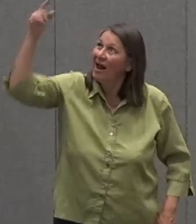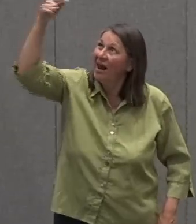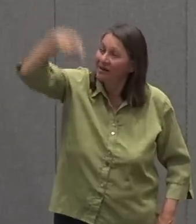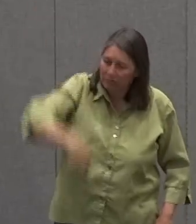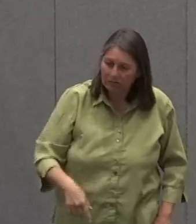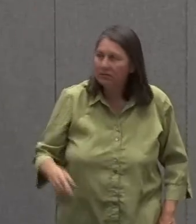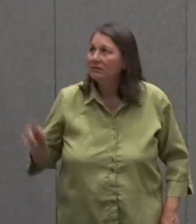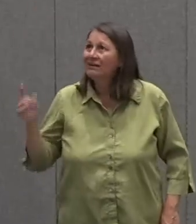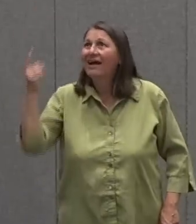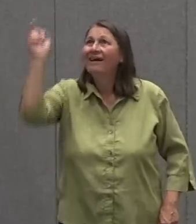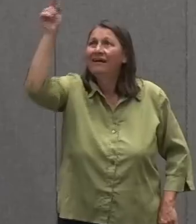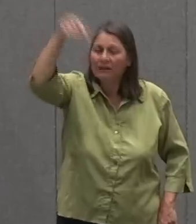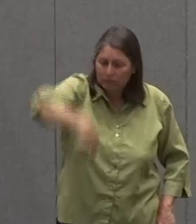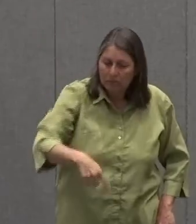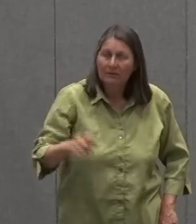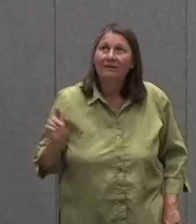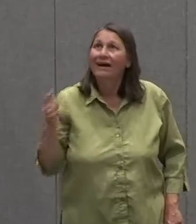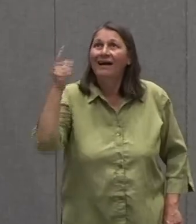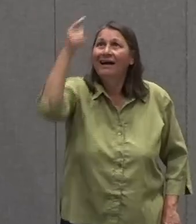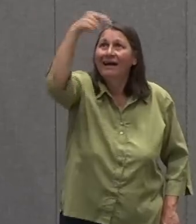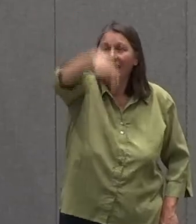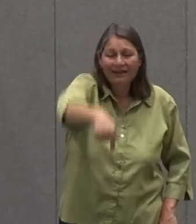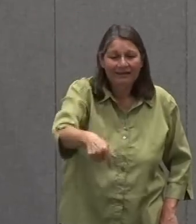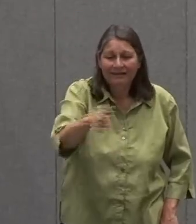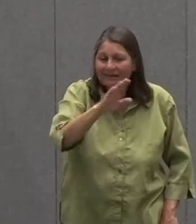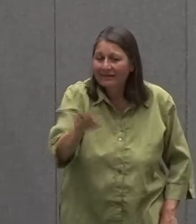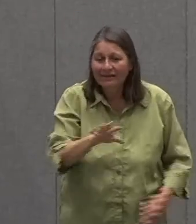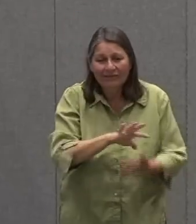One by one, they all failed.